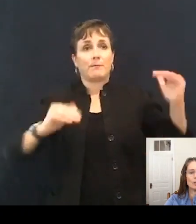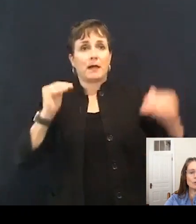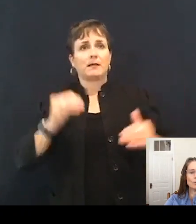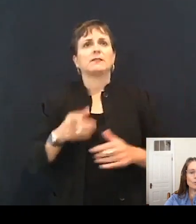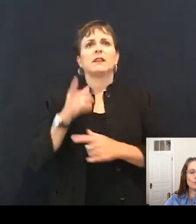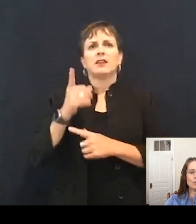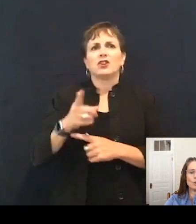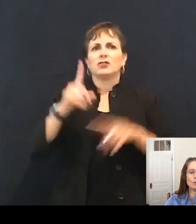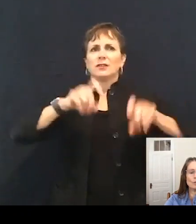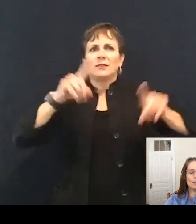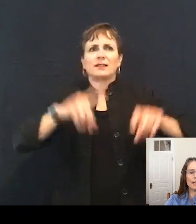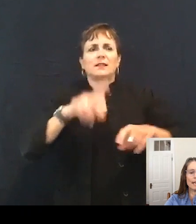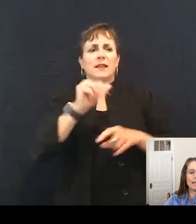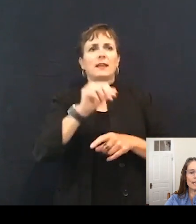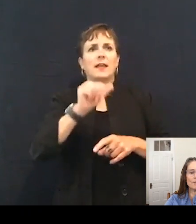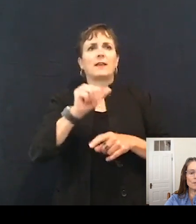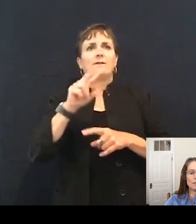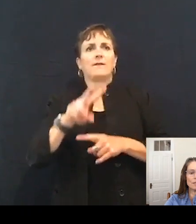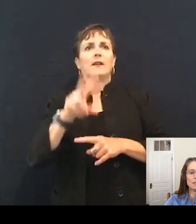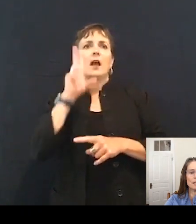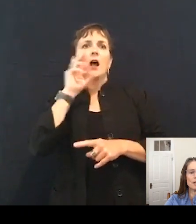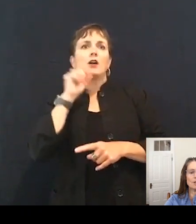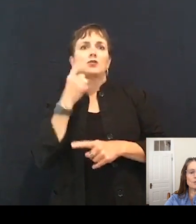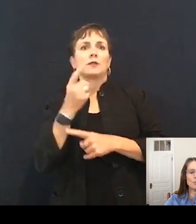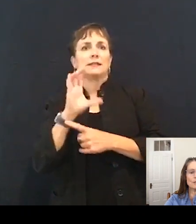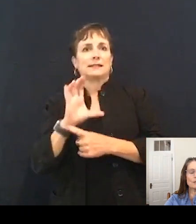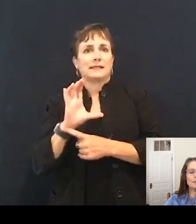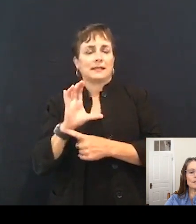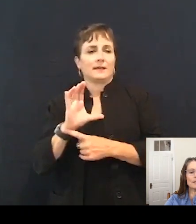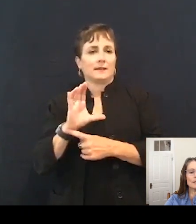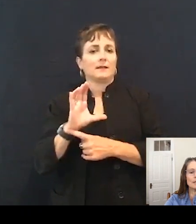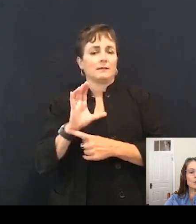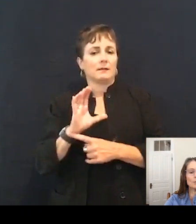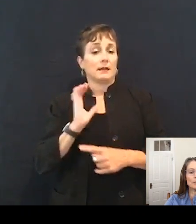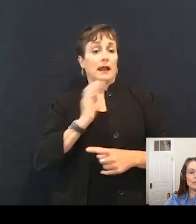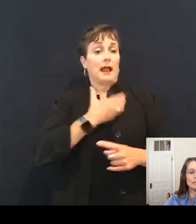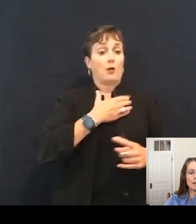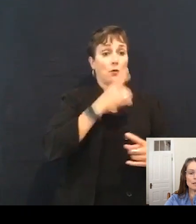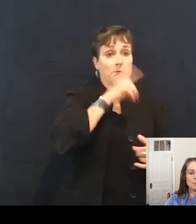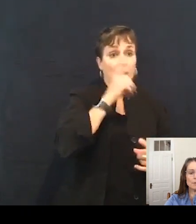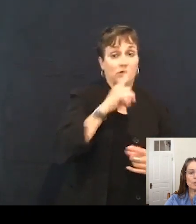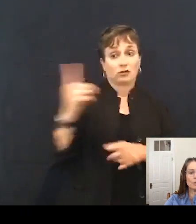Her group showed that AVV-USH1C-B type,